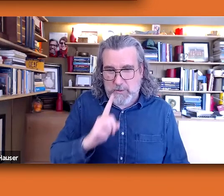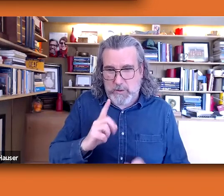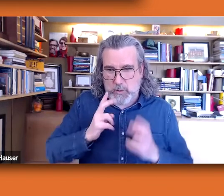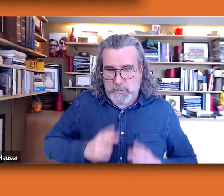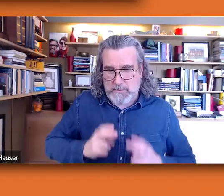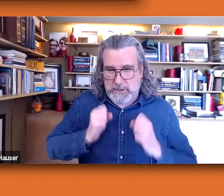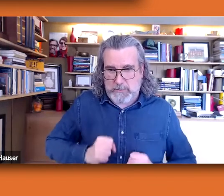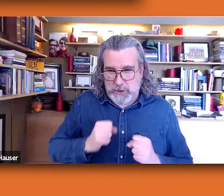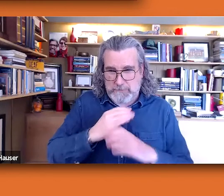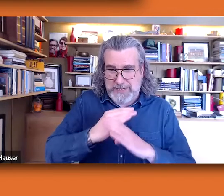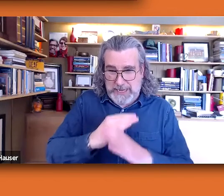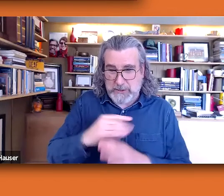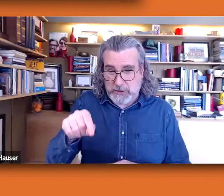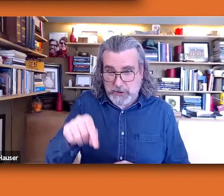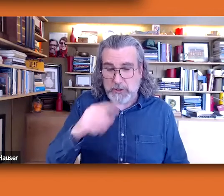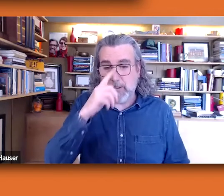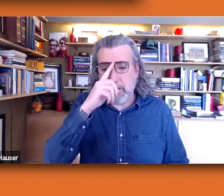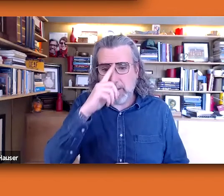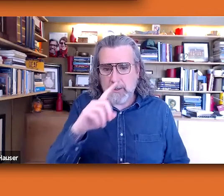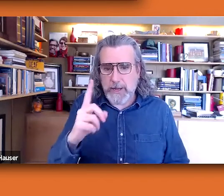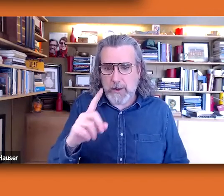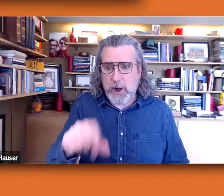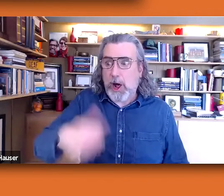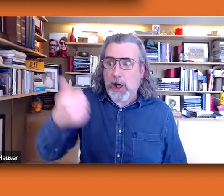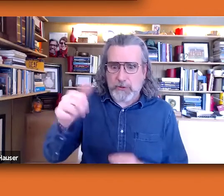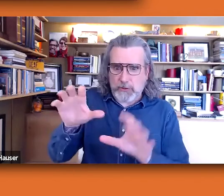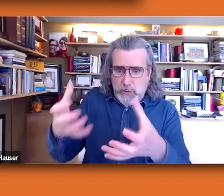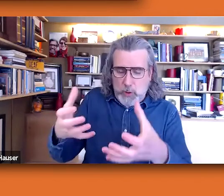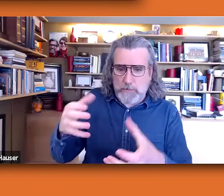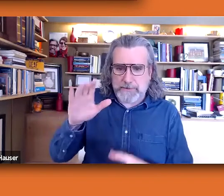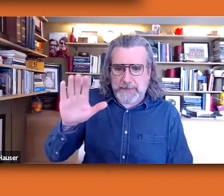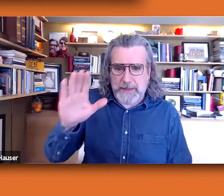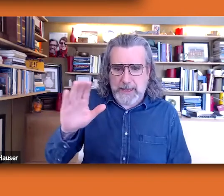the Institutional Review Board for Human Subjects Protection.